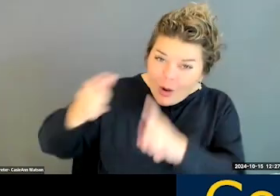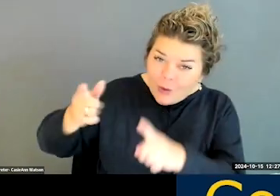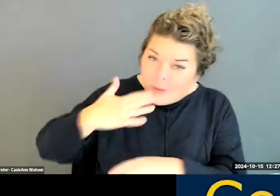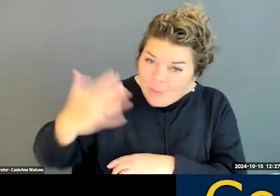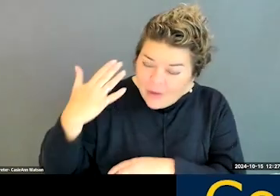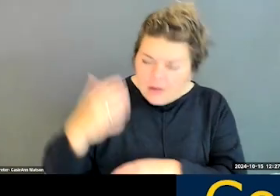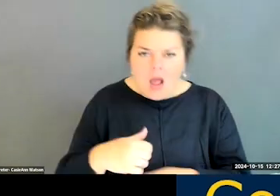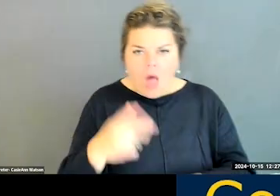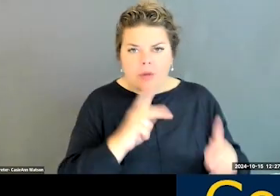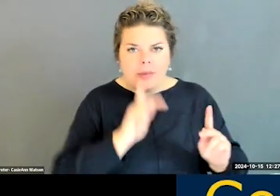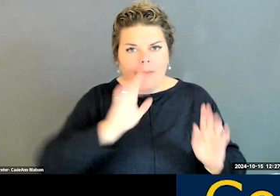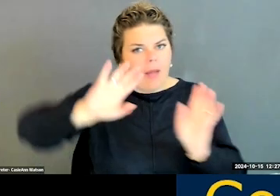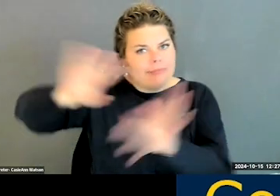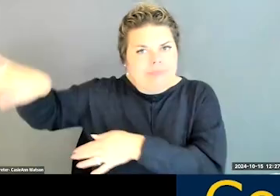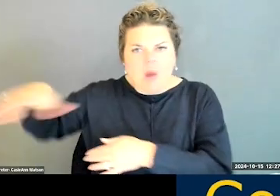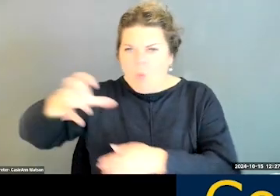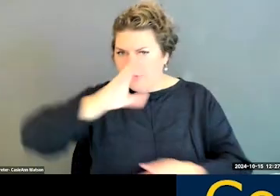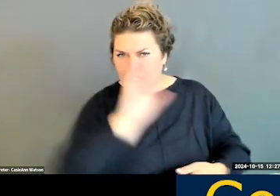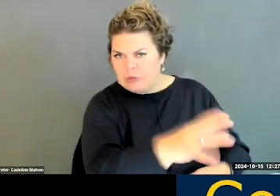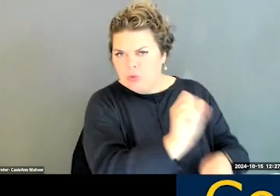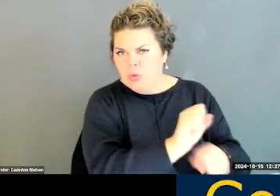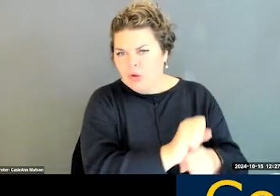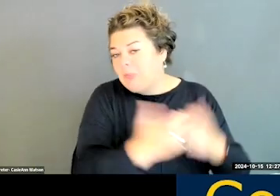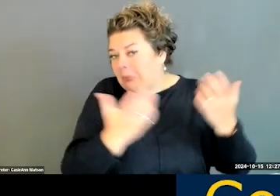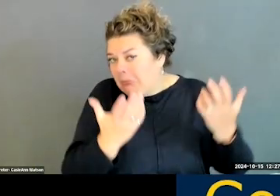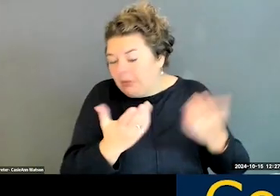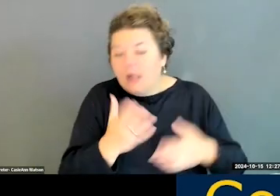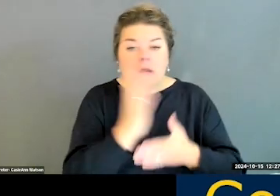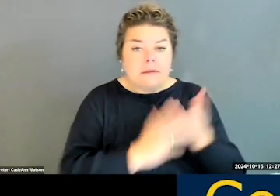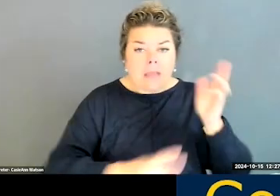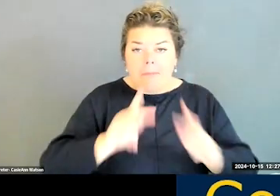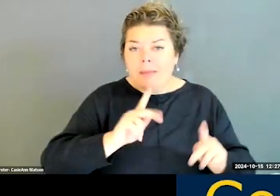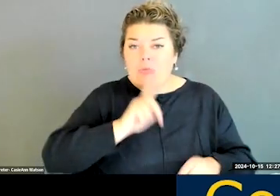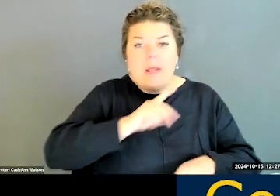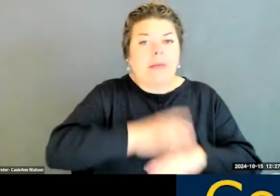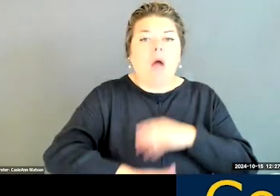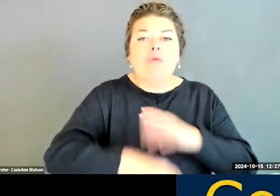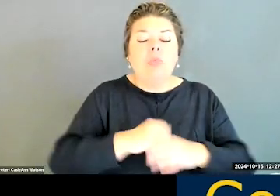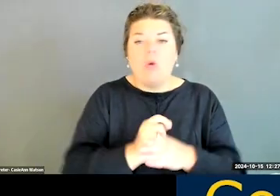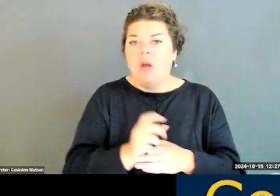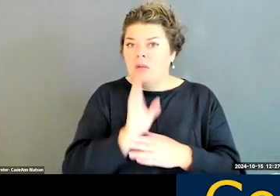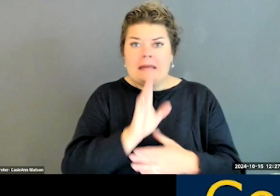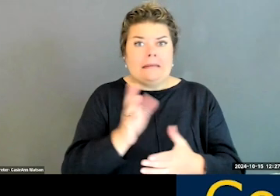and others wanna get straight to the point, and some people are really comfortable coming right out and asking for help